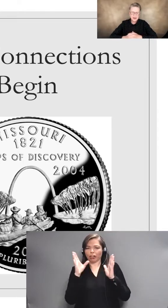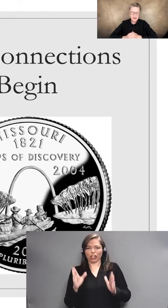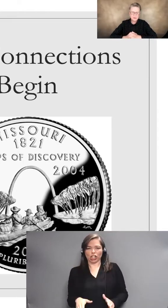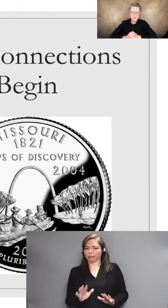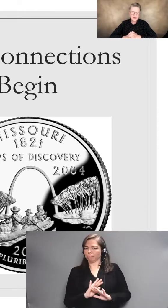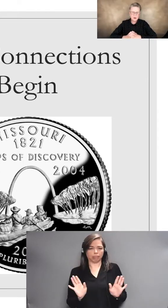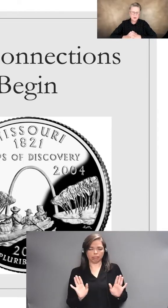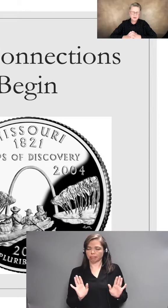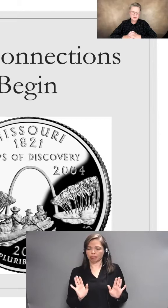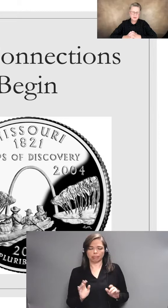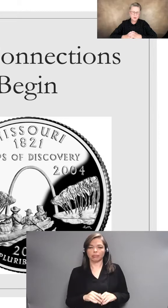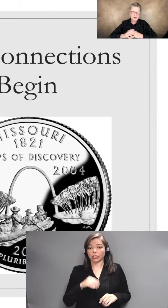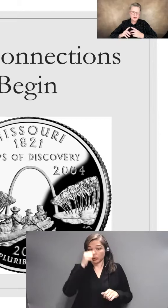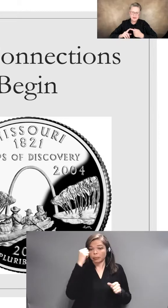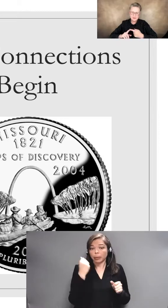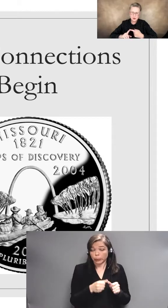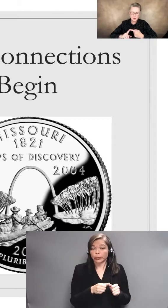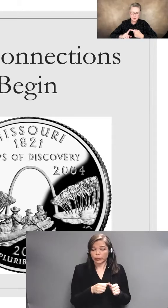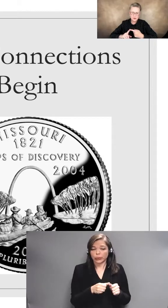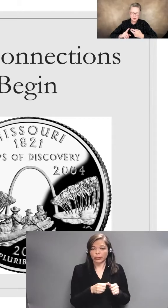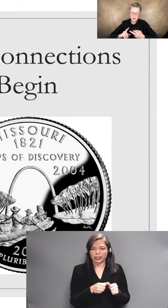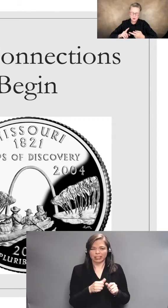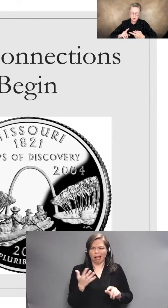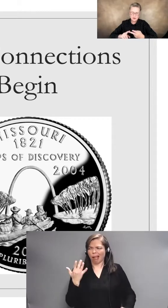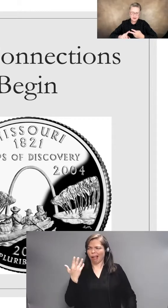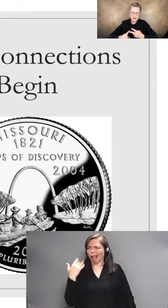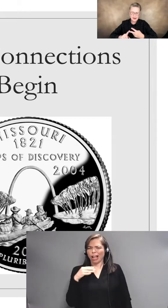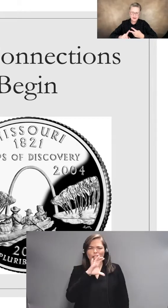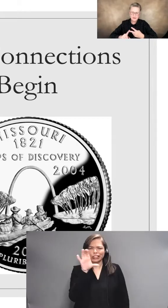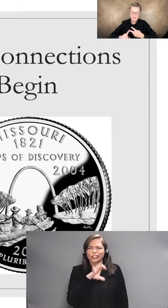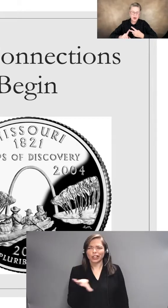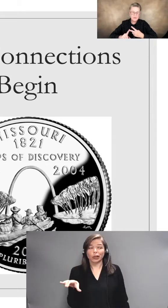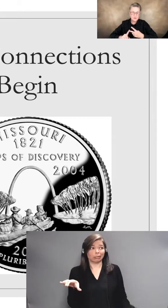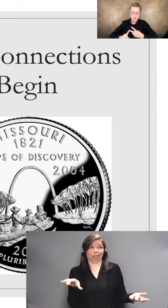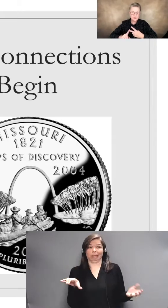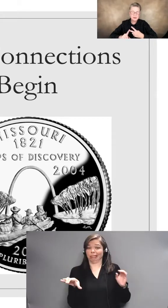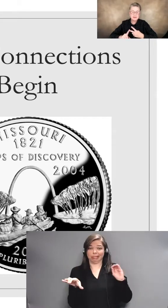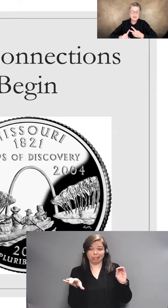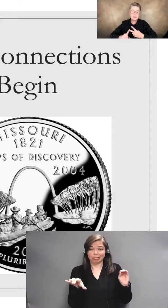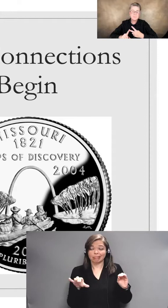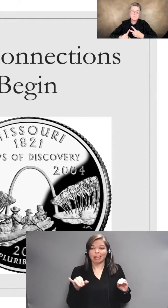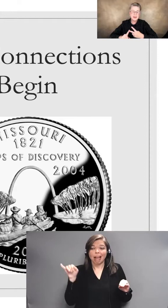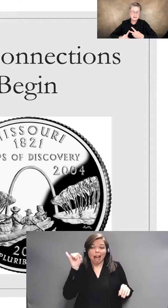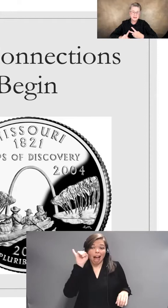and remember that we didn't have Zoom we didn't have I-phones that take amazing